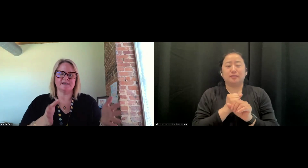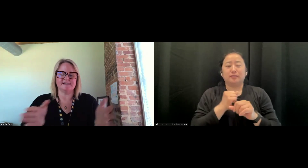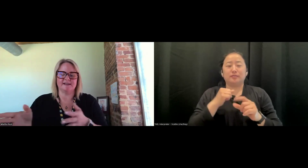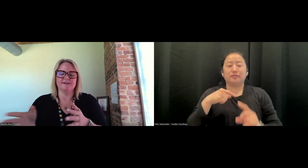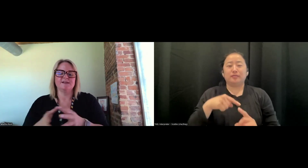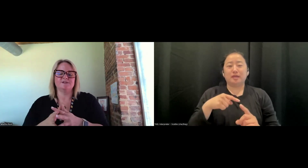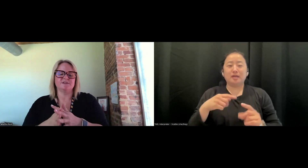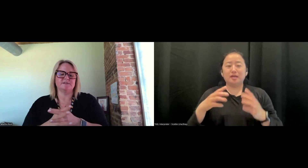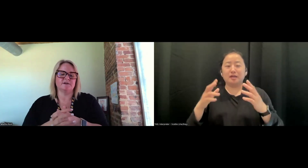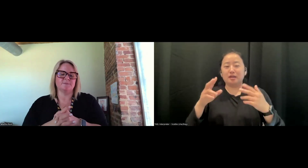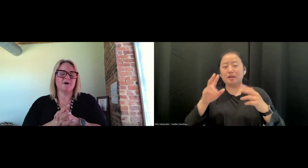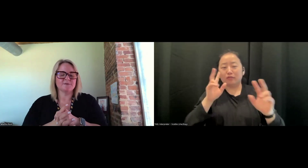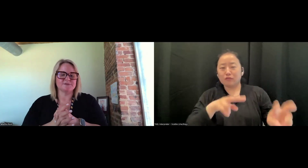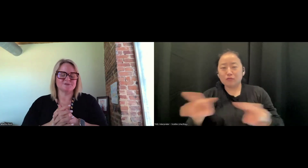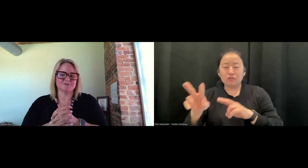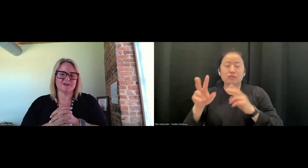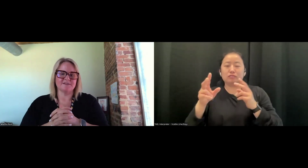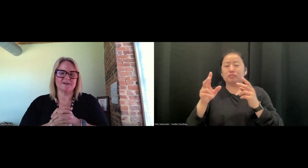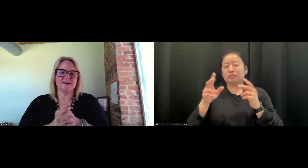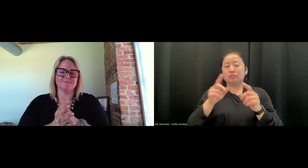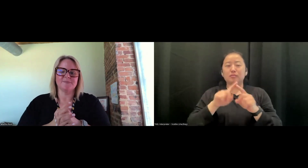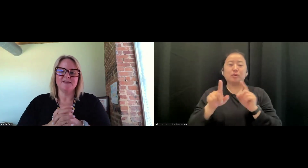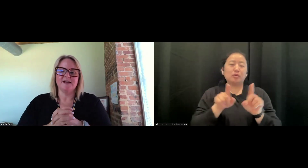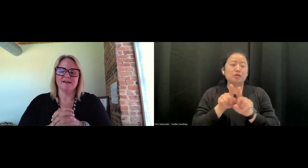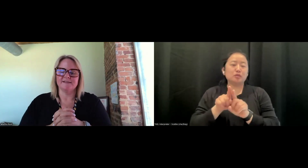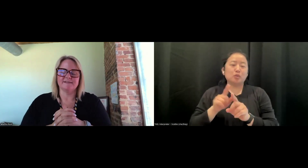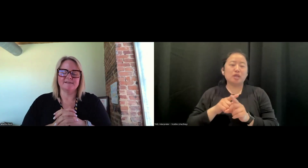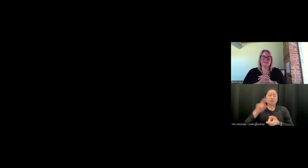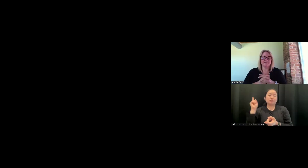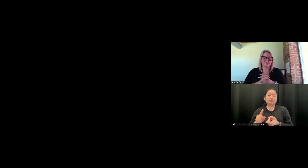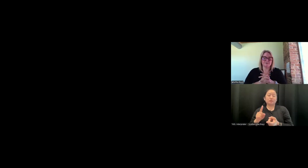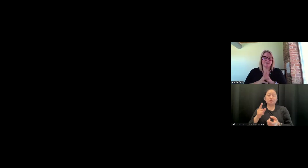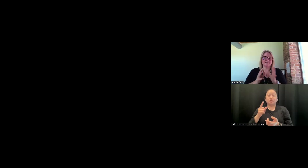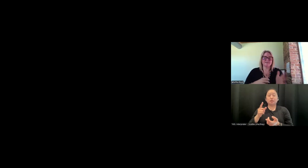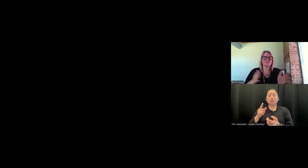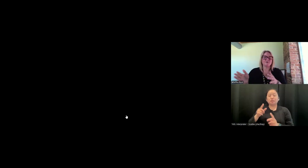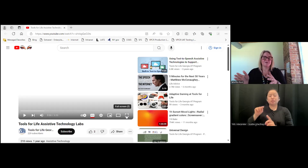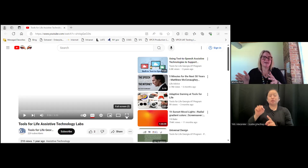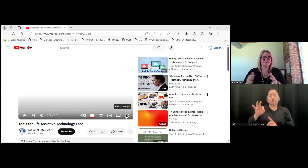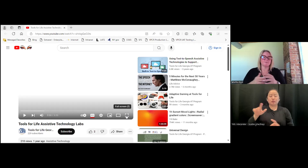cut it down to just our part with Tools For Life. I can tell you that we have since grown our lab